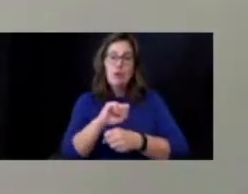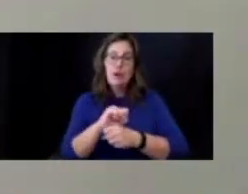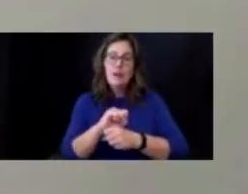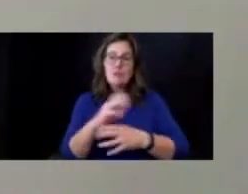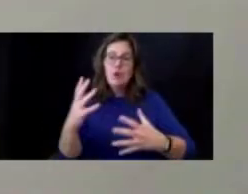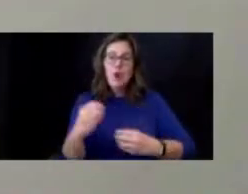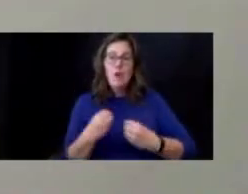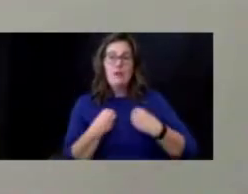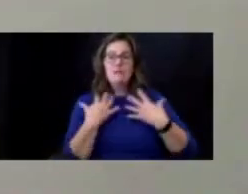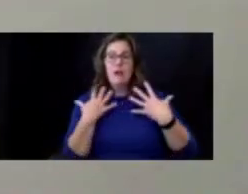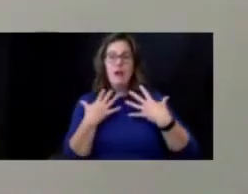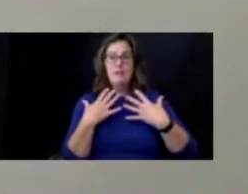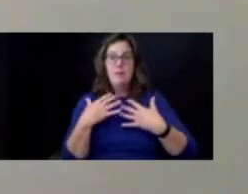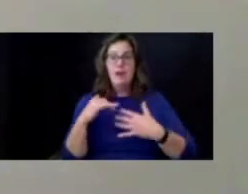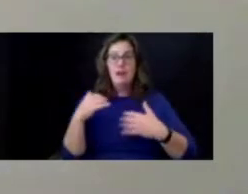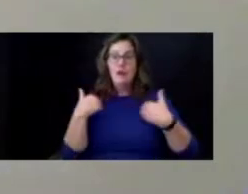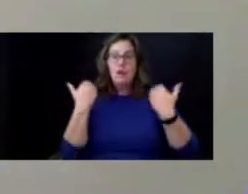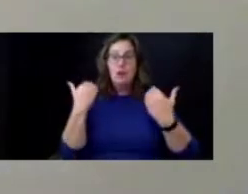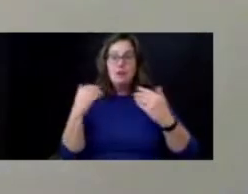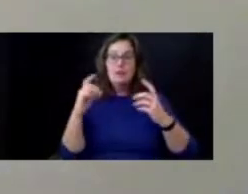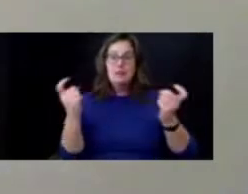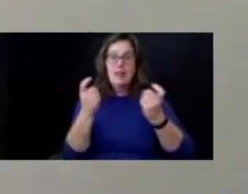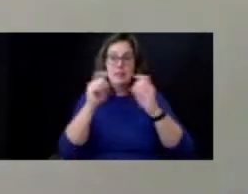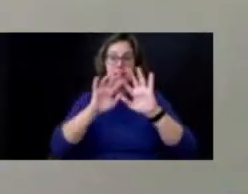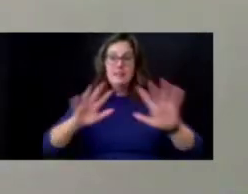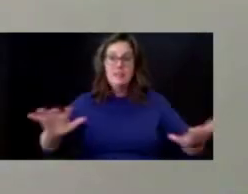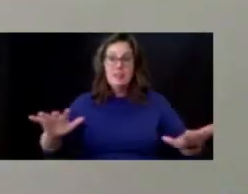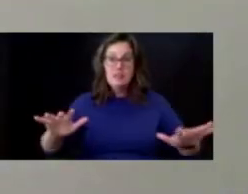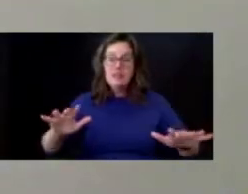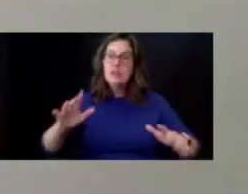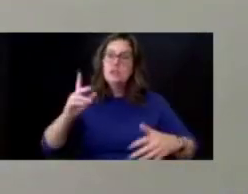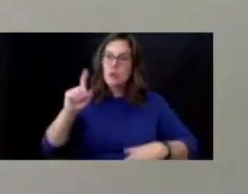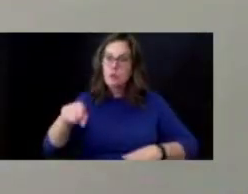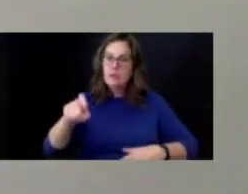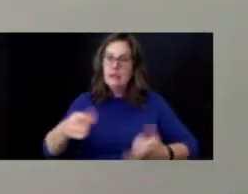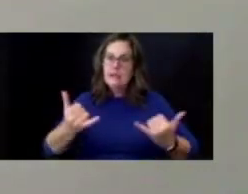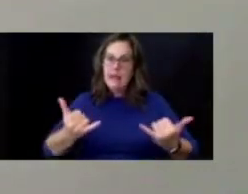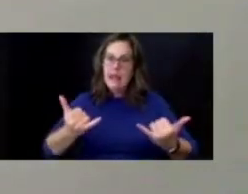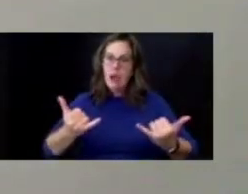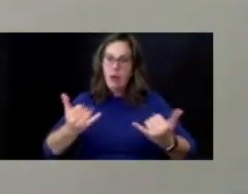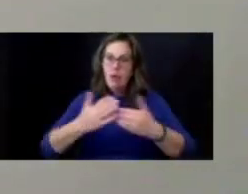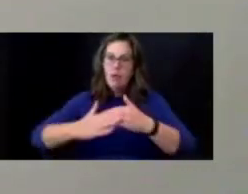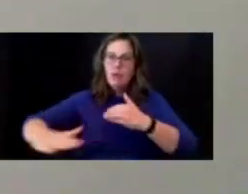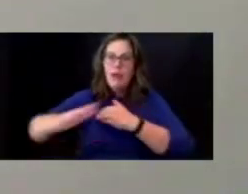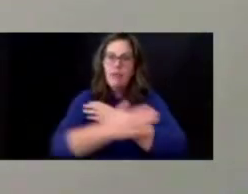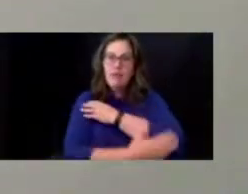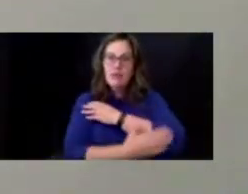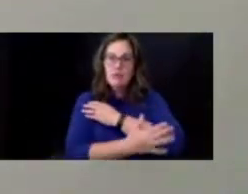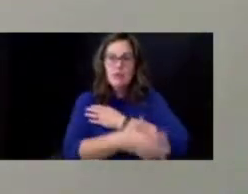diversity and it's so needed now more than ever throughout our country as a mom of four children